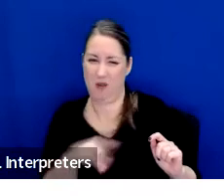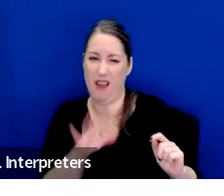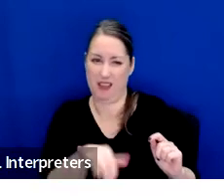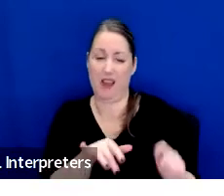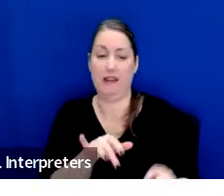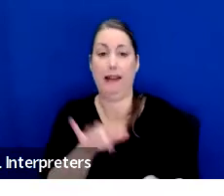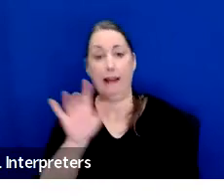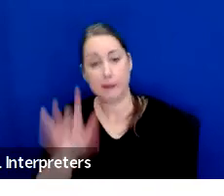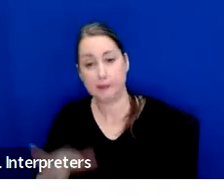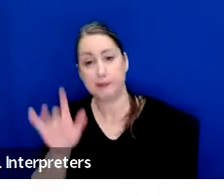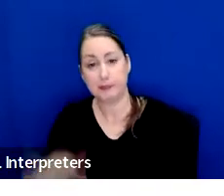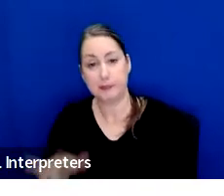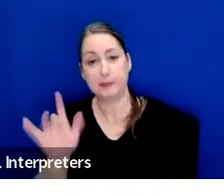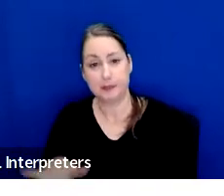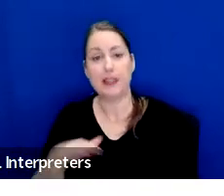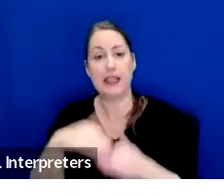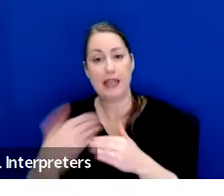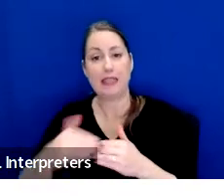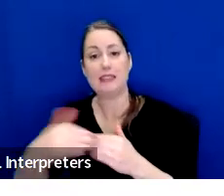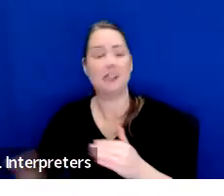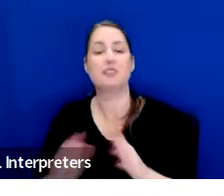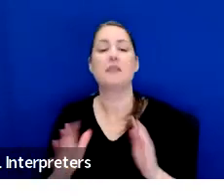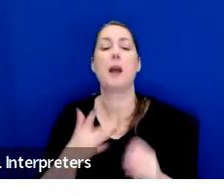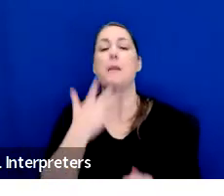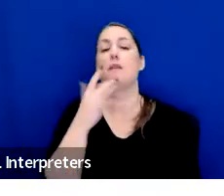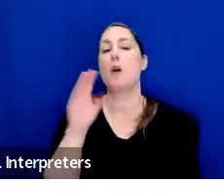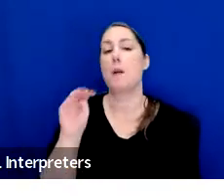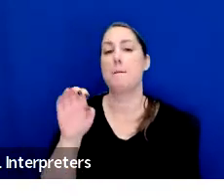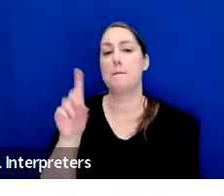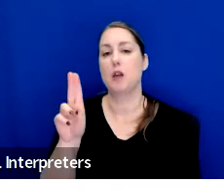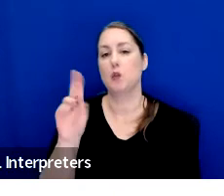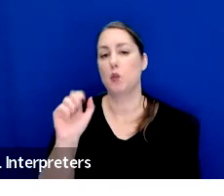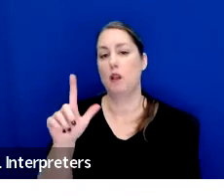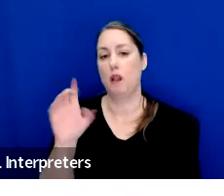I like a module. This is so this is, these are three unit courses, and